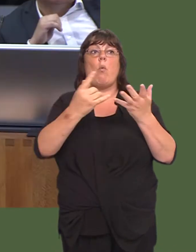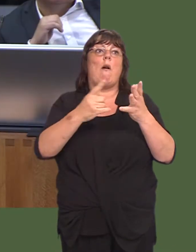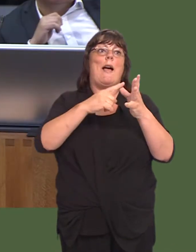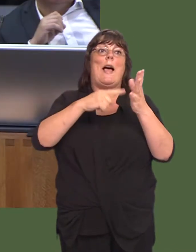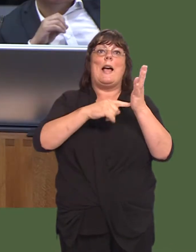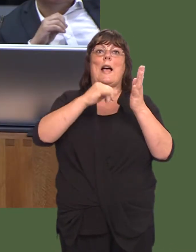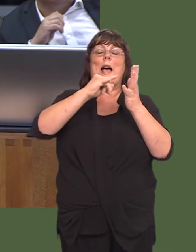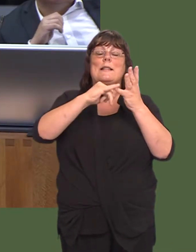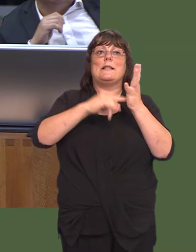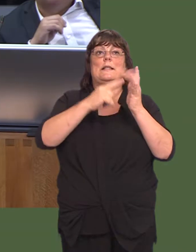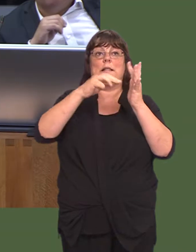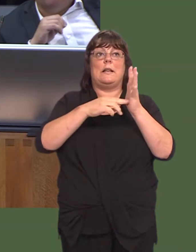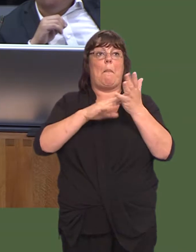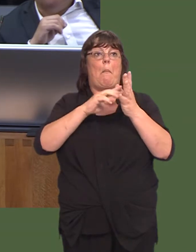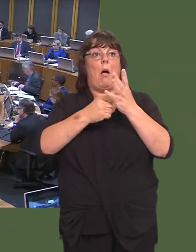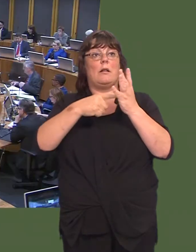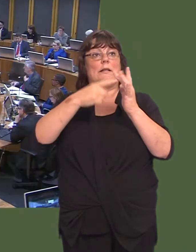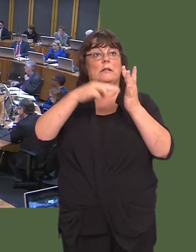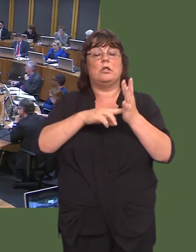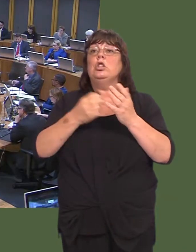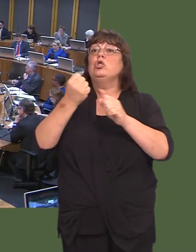Carwyn Jones: The next challenge, of course, is to improve GVA.